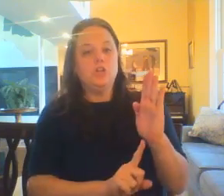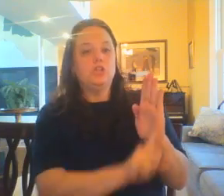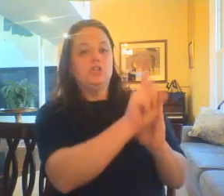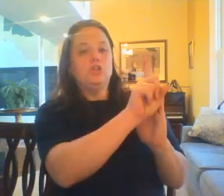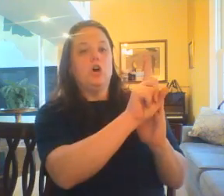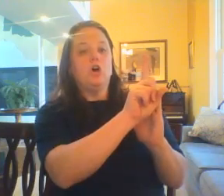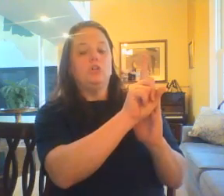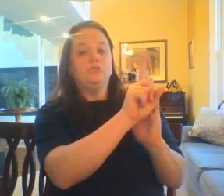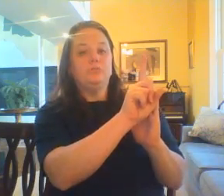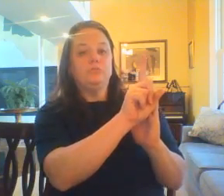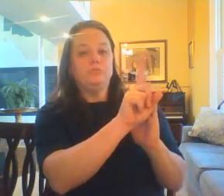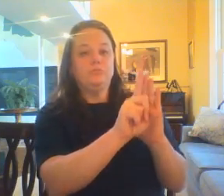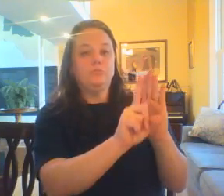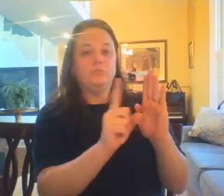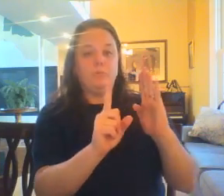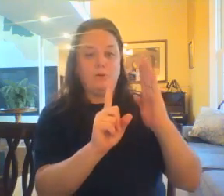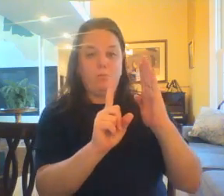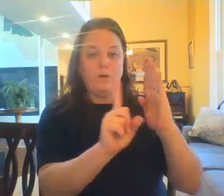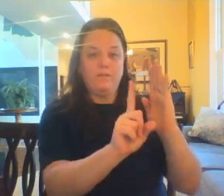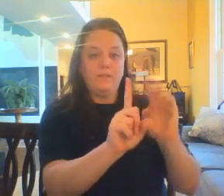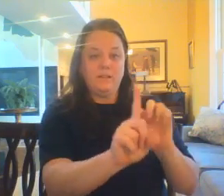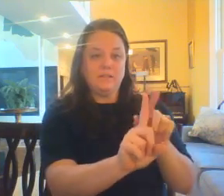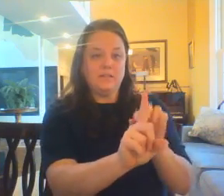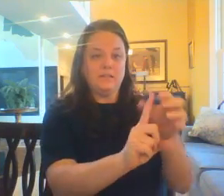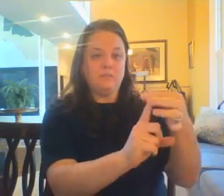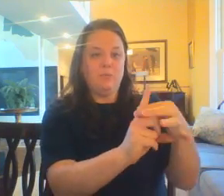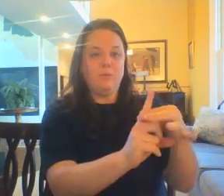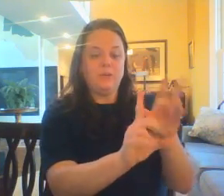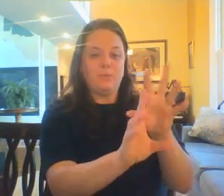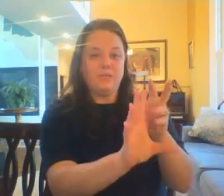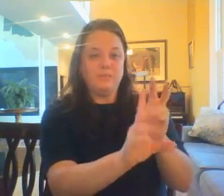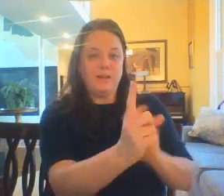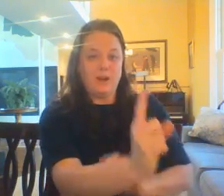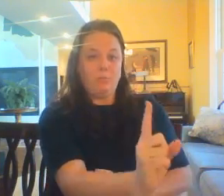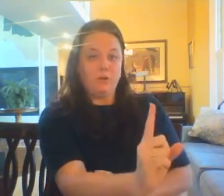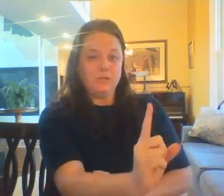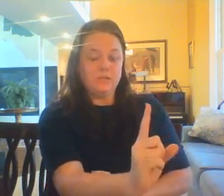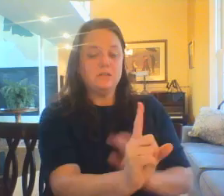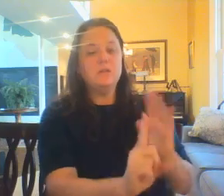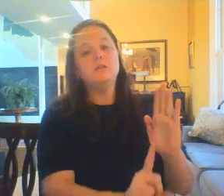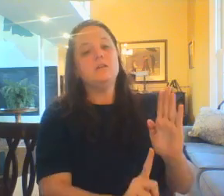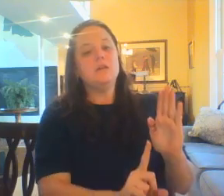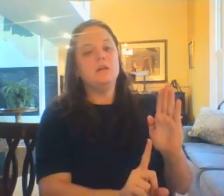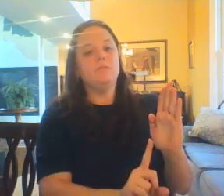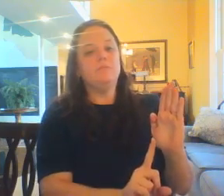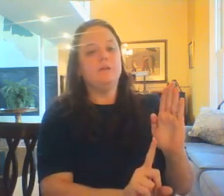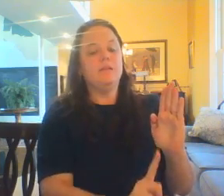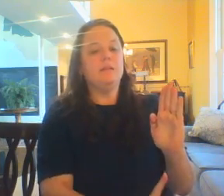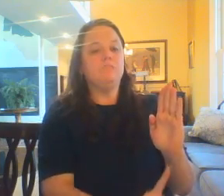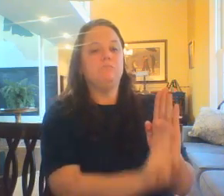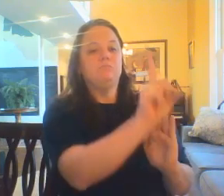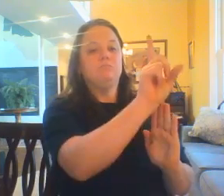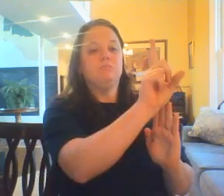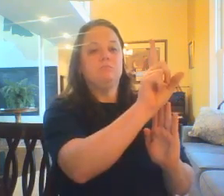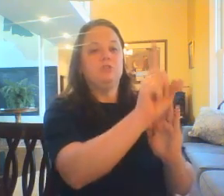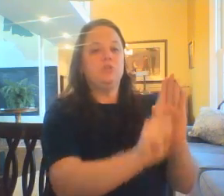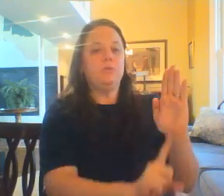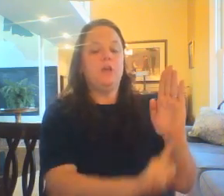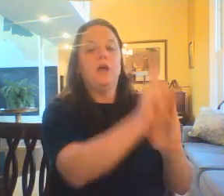talk with my one in this this is remember we talked about this being of